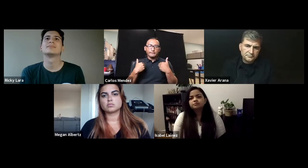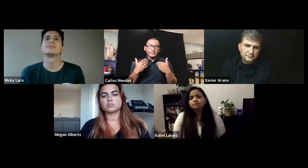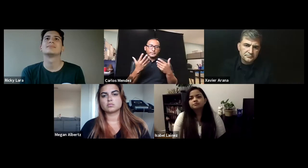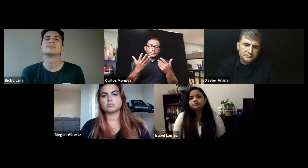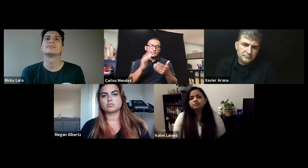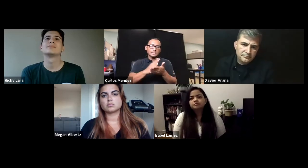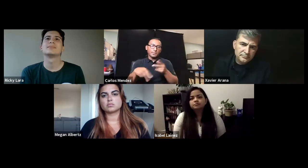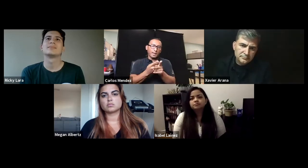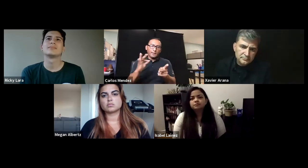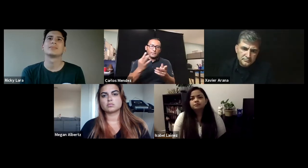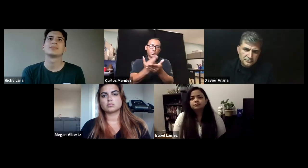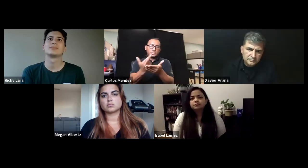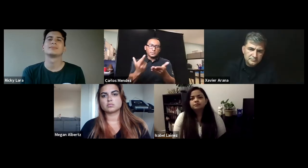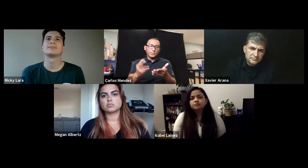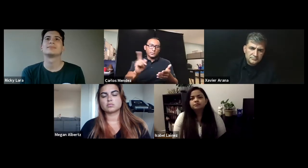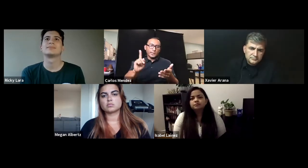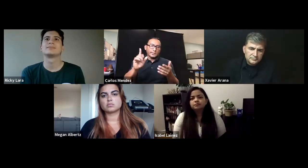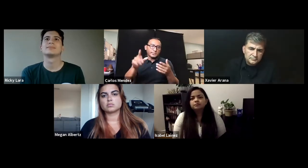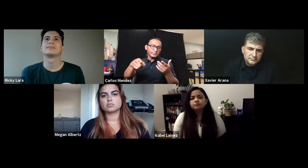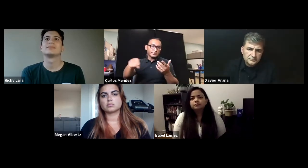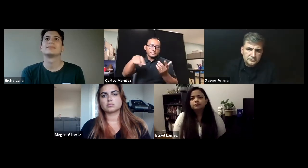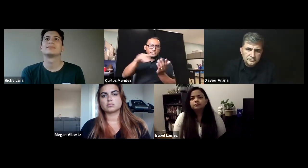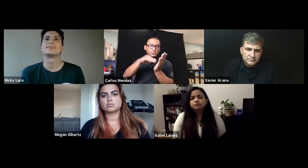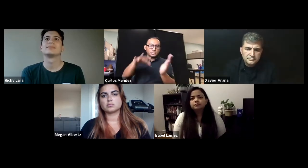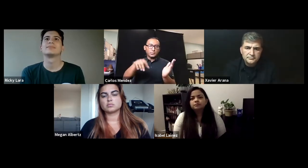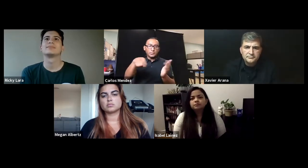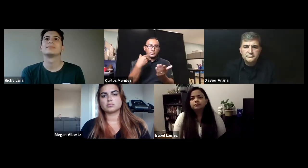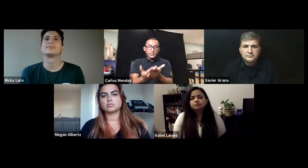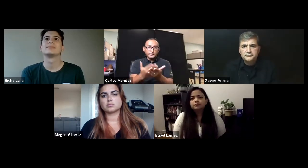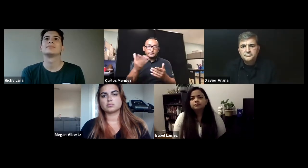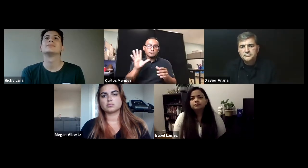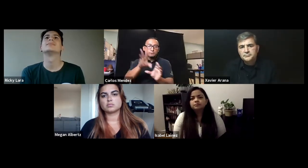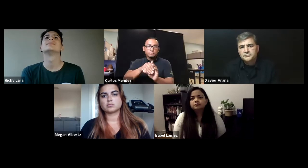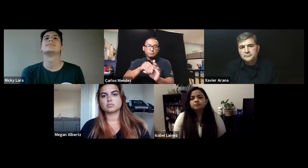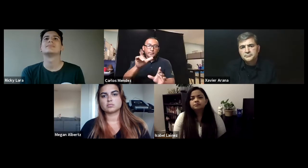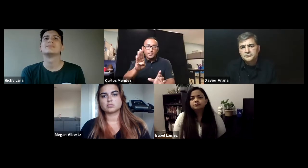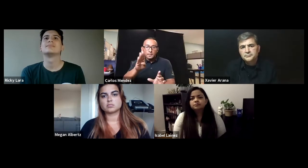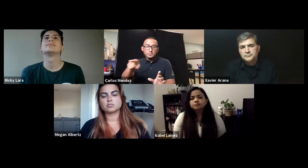I didn't... I wasn't involved, and I didn't have the resources, um,